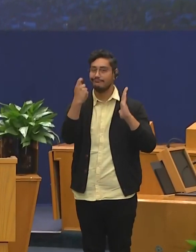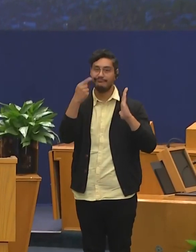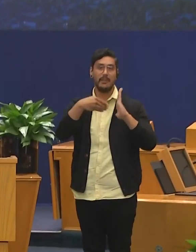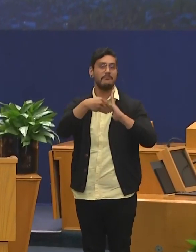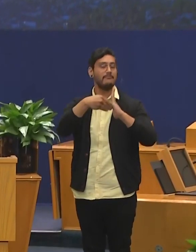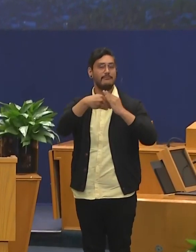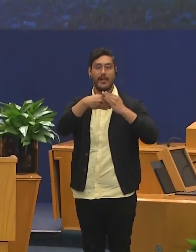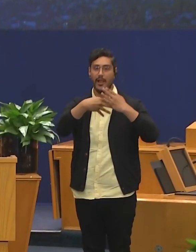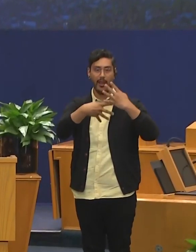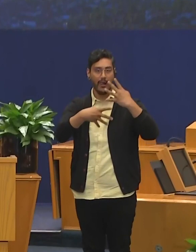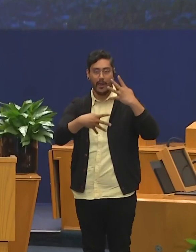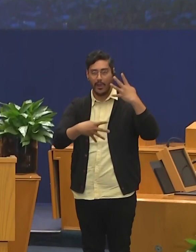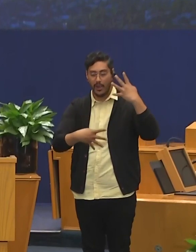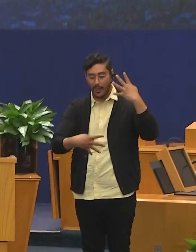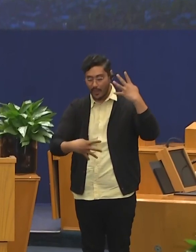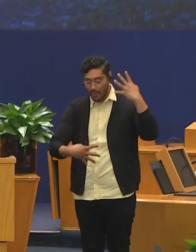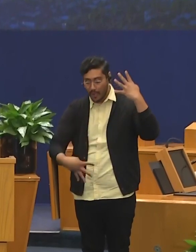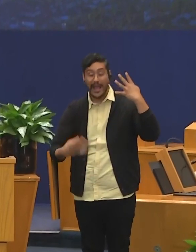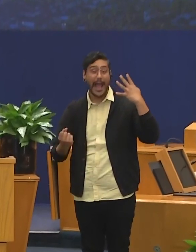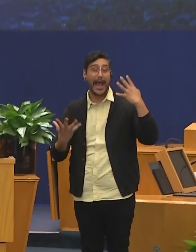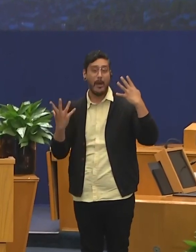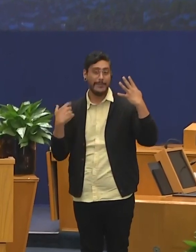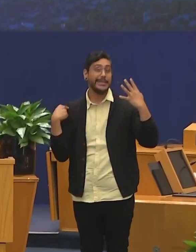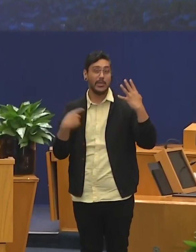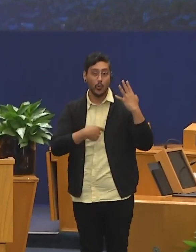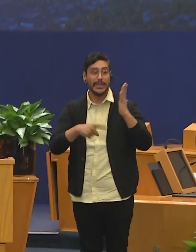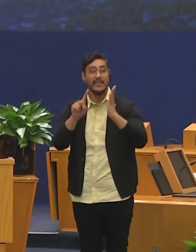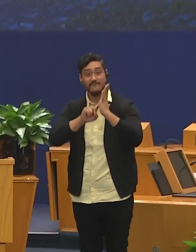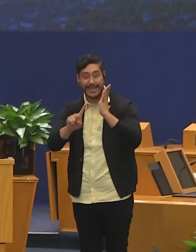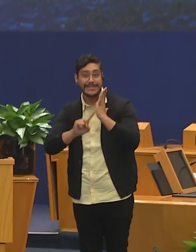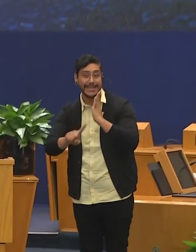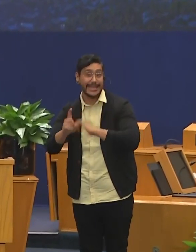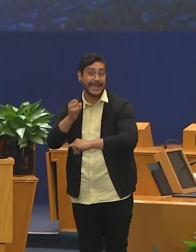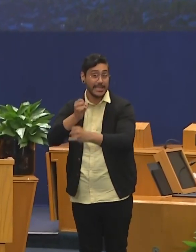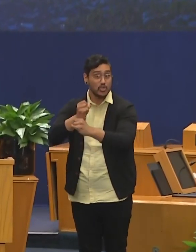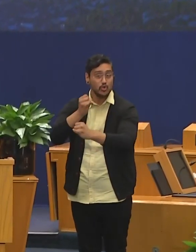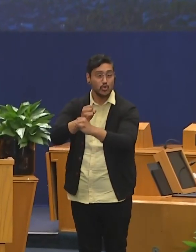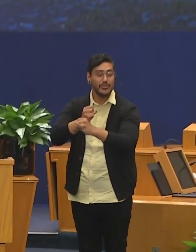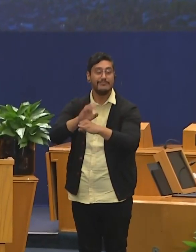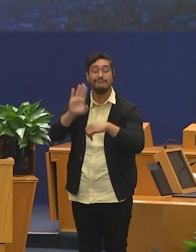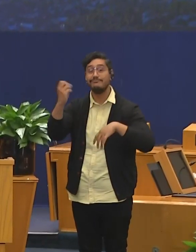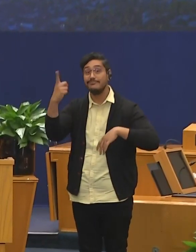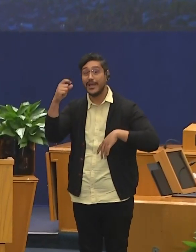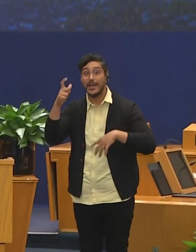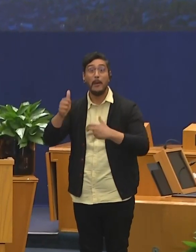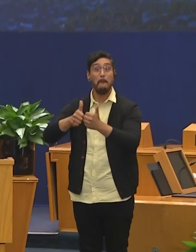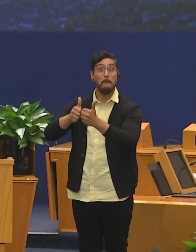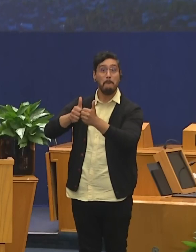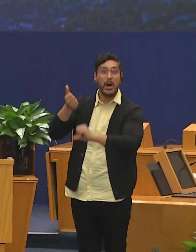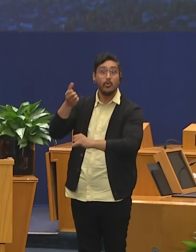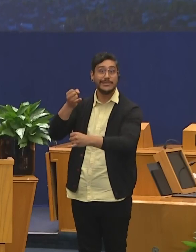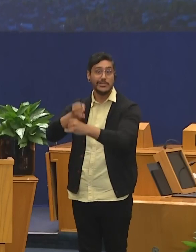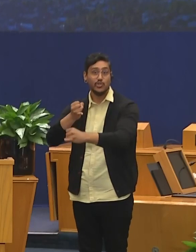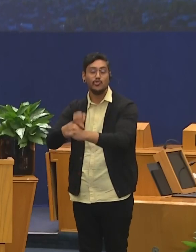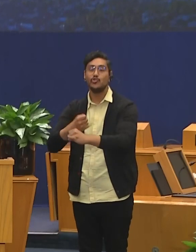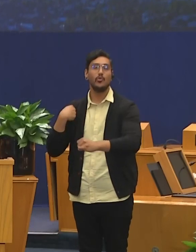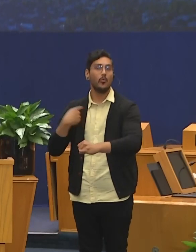IS VERY, VERY LONG OF THE NUMBER OF INSTITUTIONS WHERE WE'RE TOYING INVESTIGATIONS, IN THE